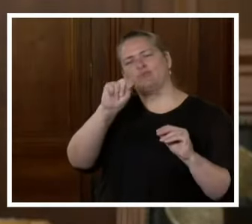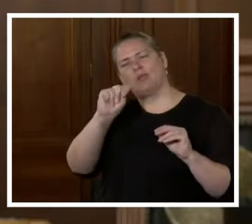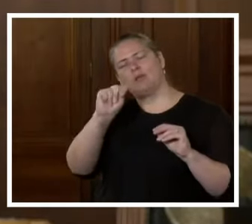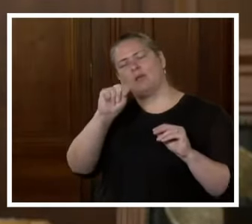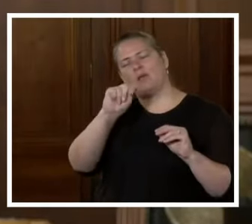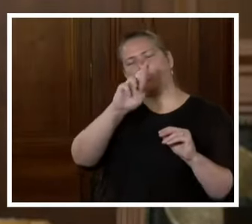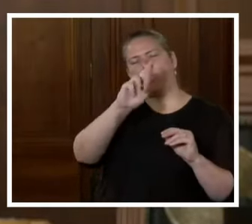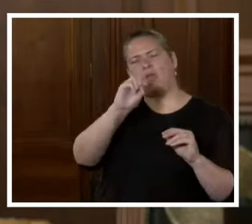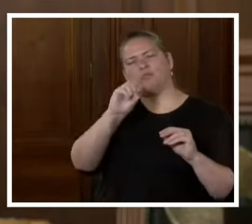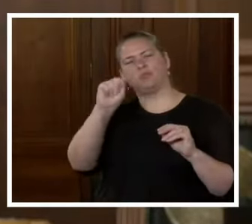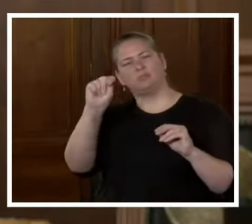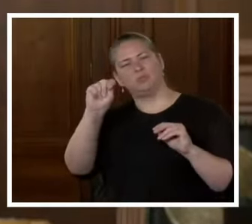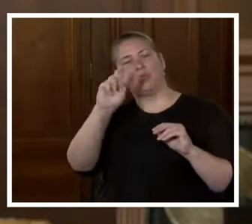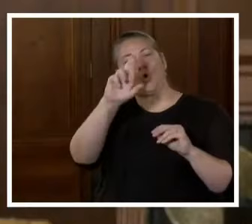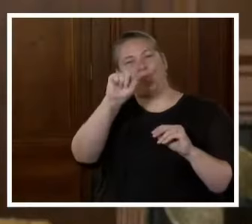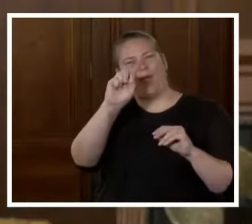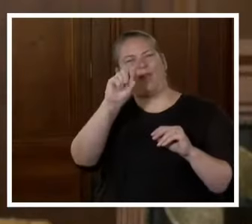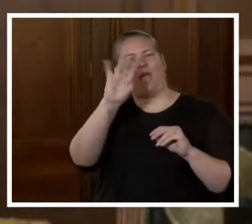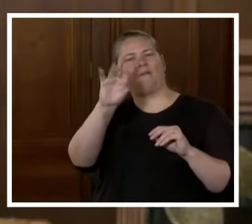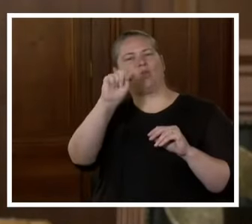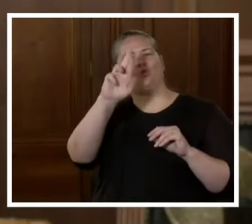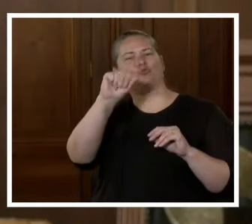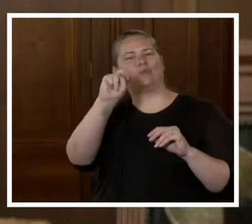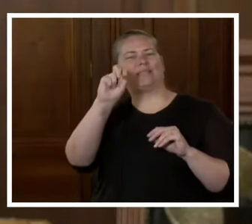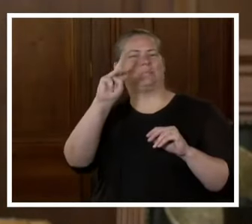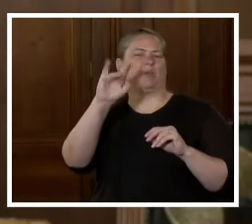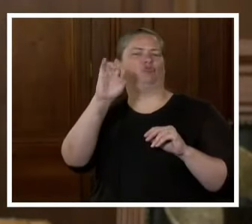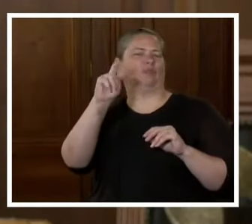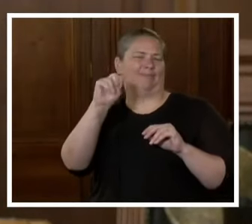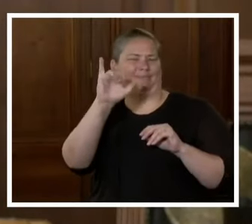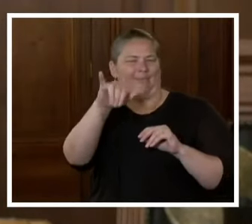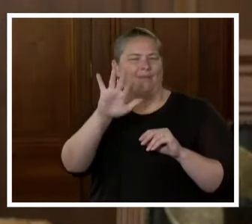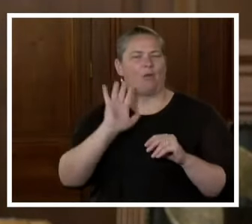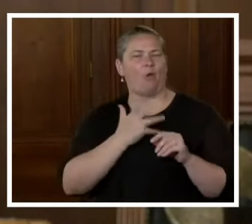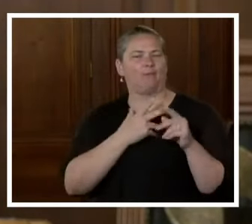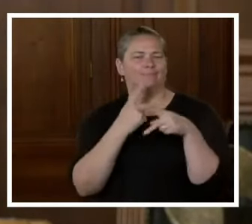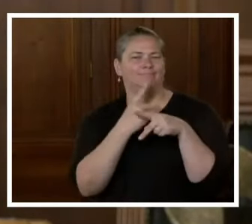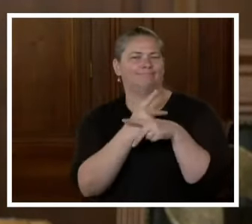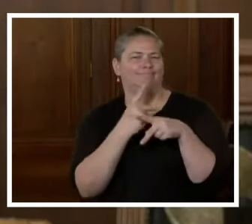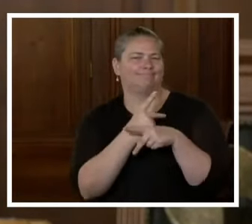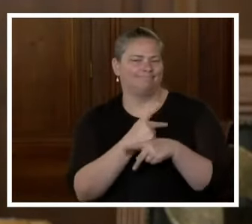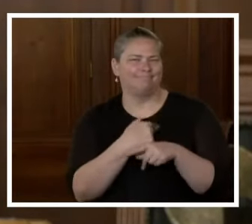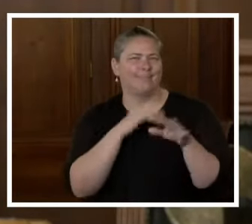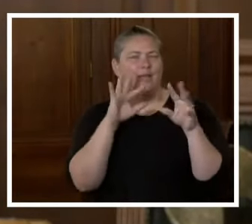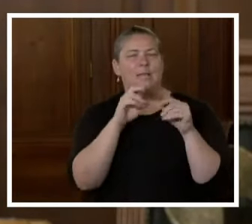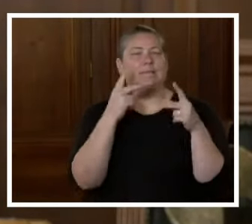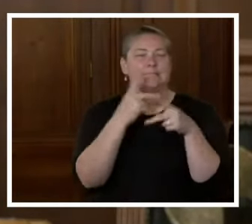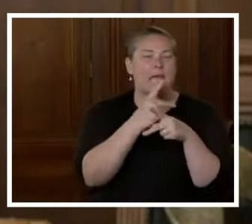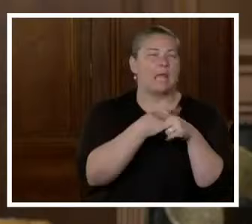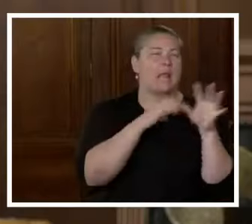I WANT TO TAKE A FEW MINUTES TO